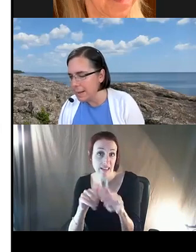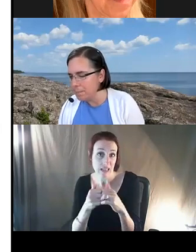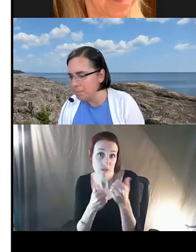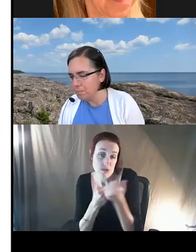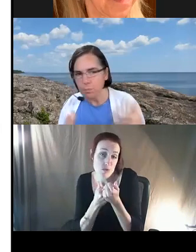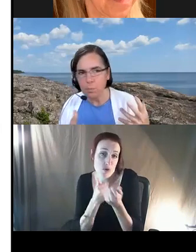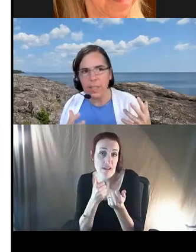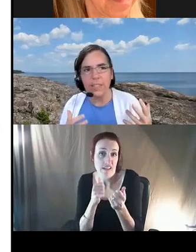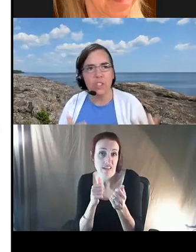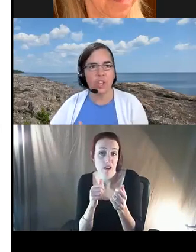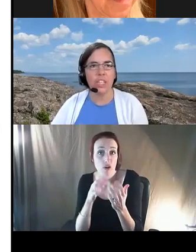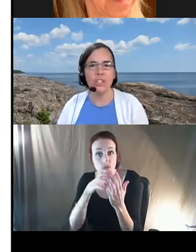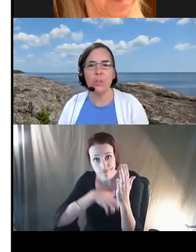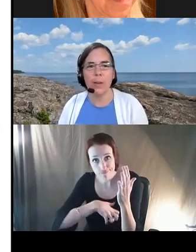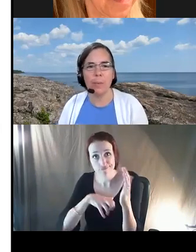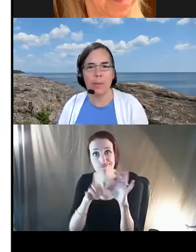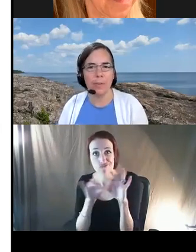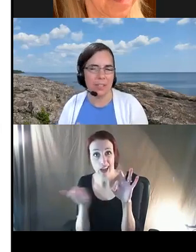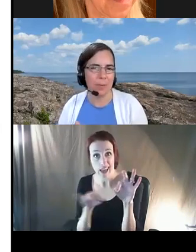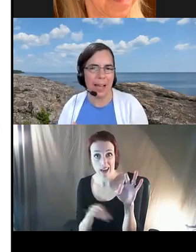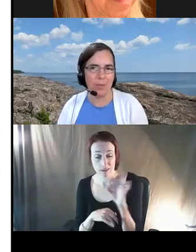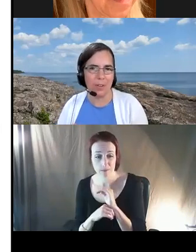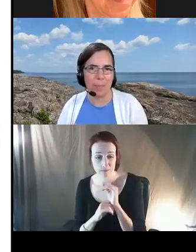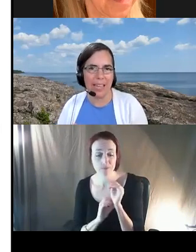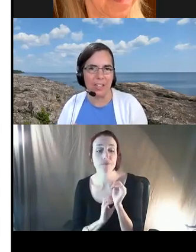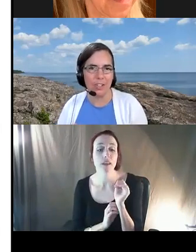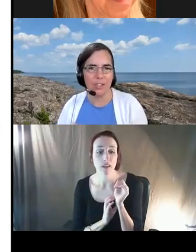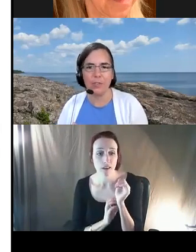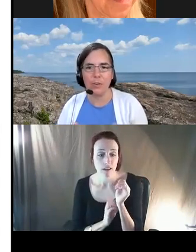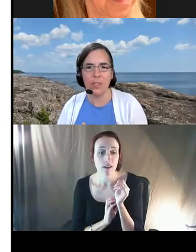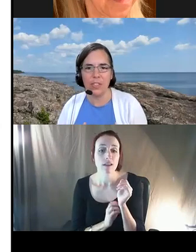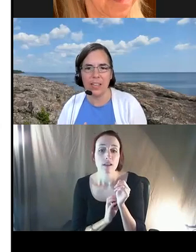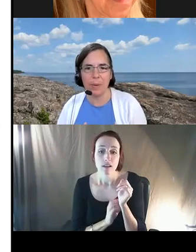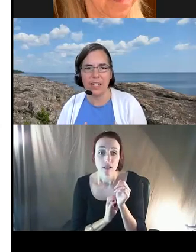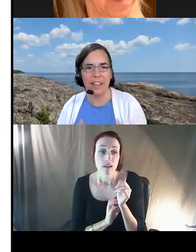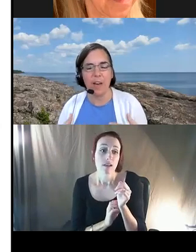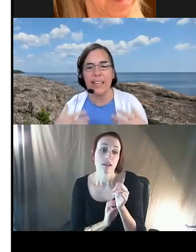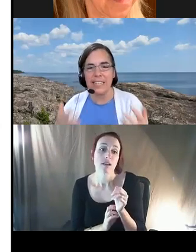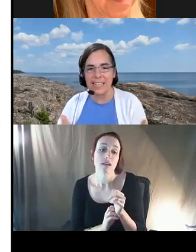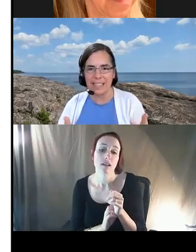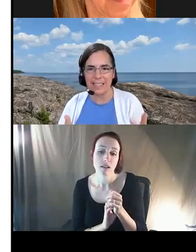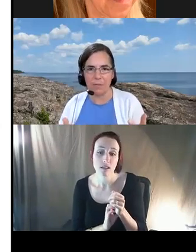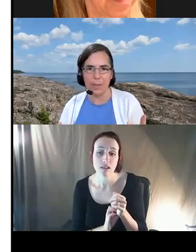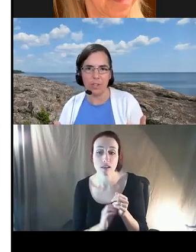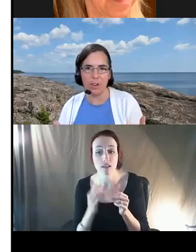This changes the way people interact with their page. If you think about it, if I need this information on